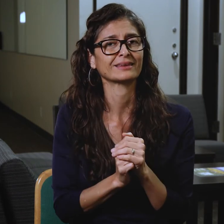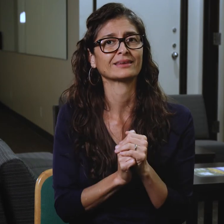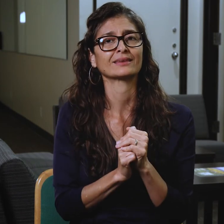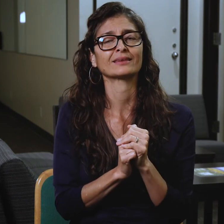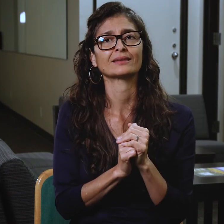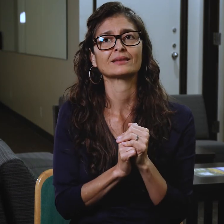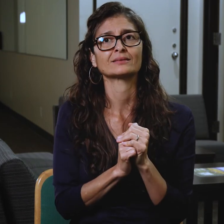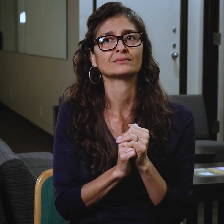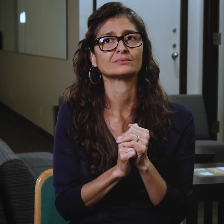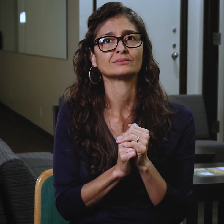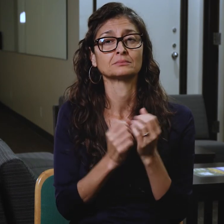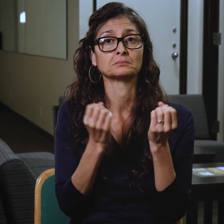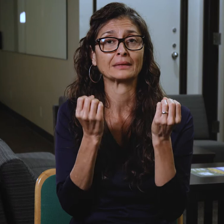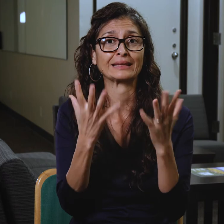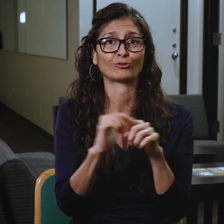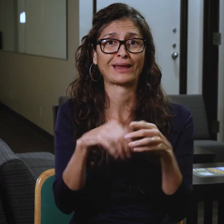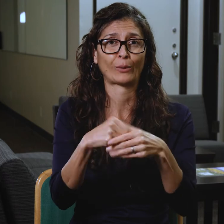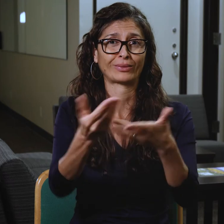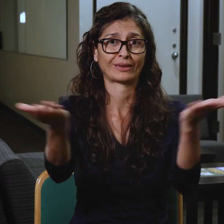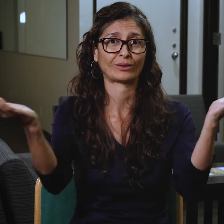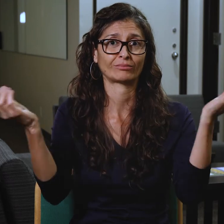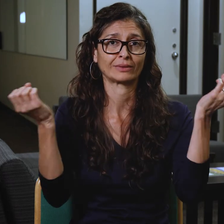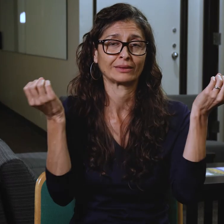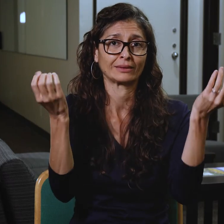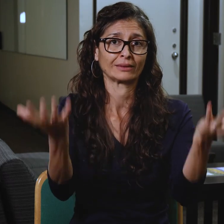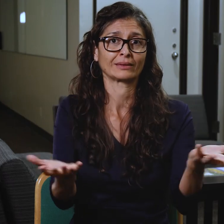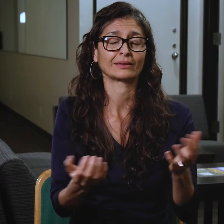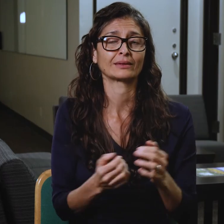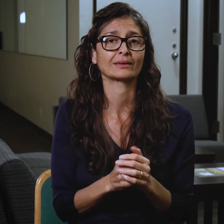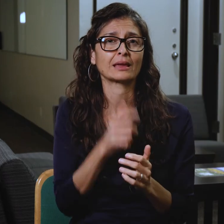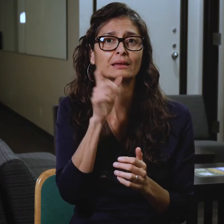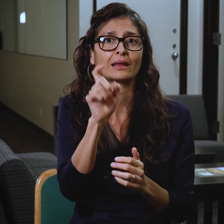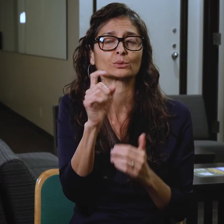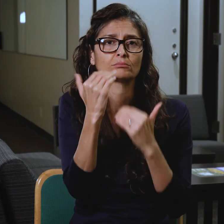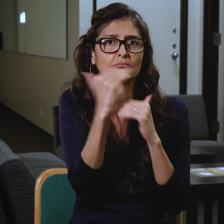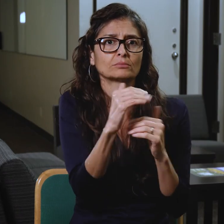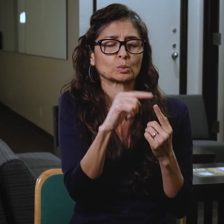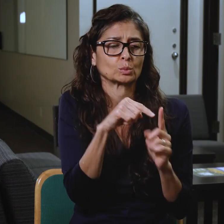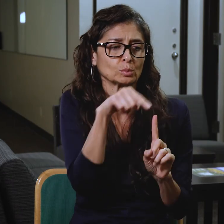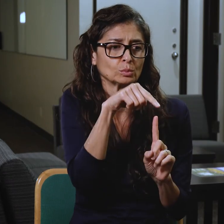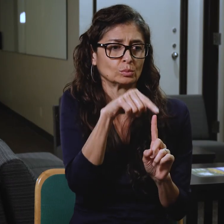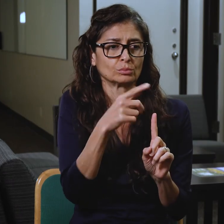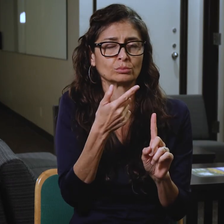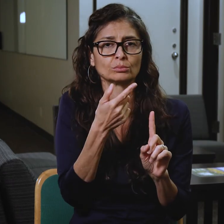The administration should promote training. There are many training programs out there.